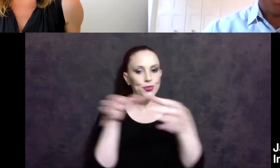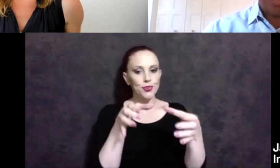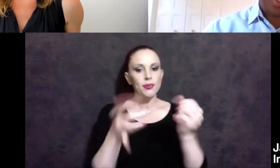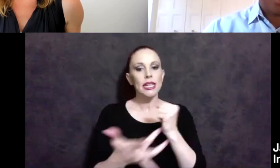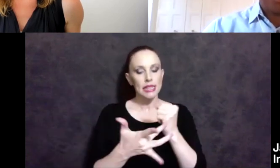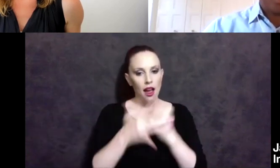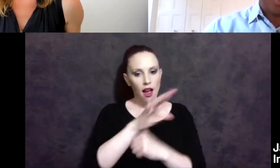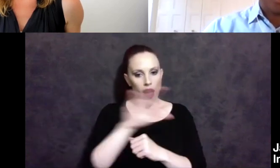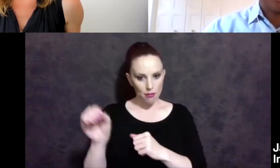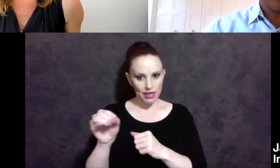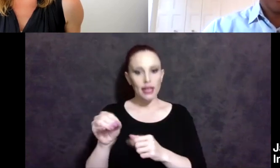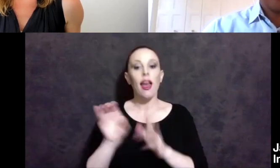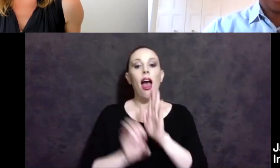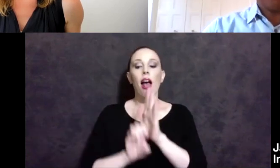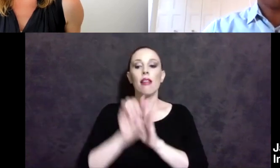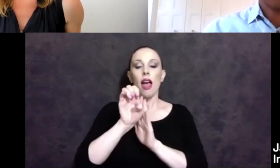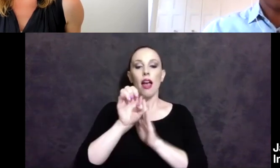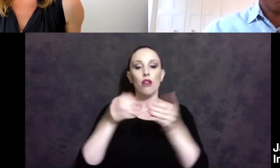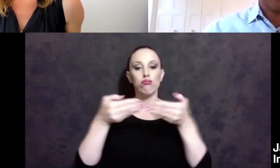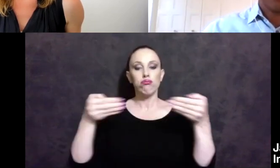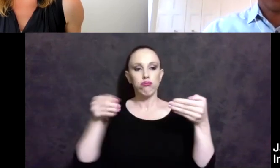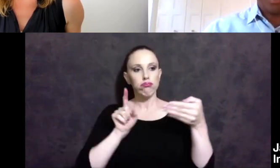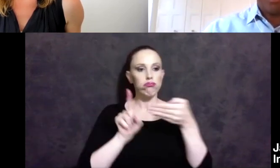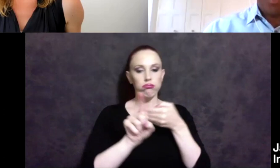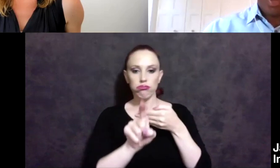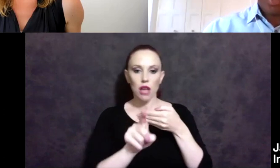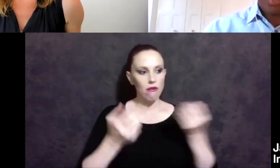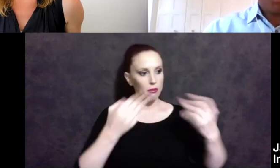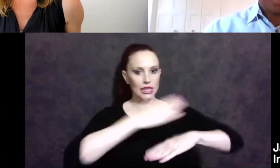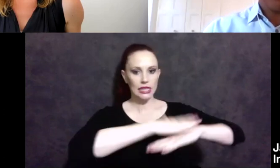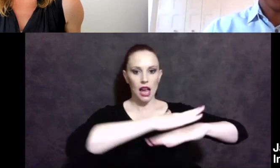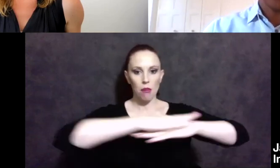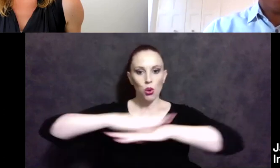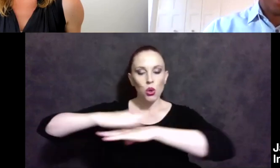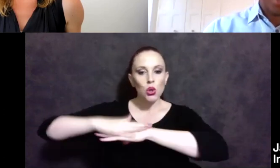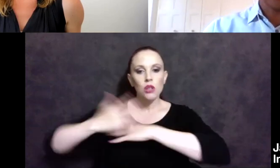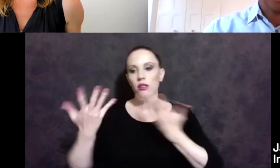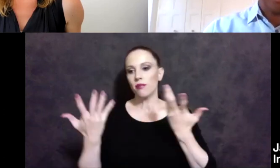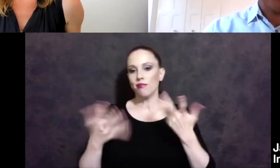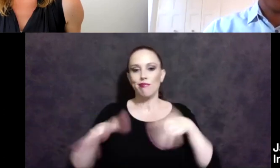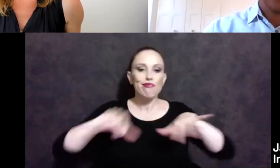they got off the elevator they had multiple tables of, you know, grab bags and gifts for